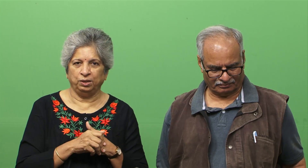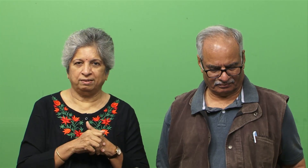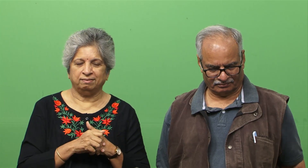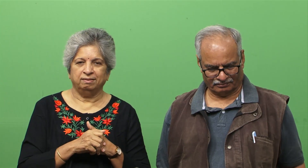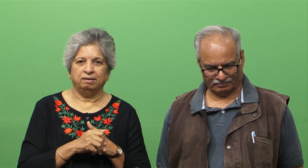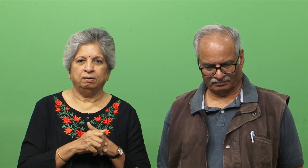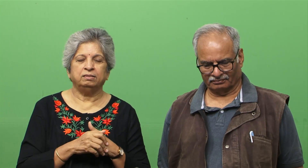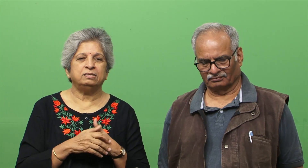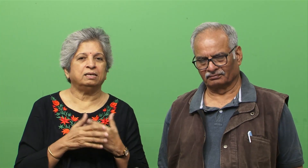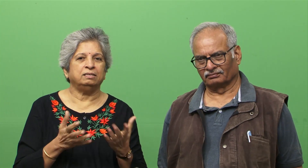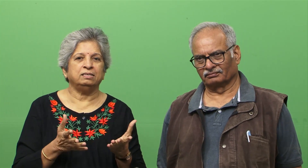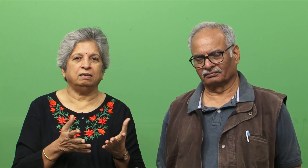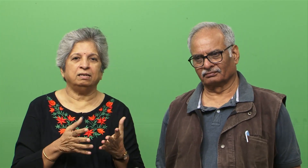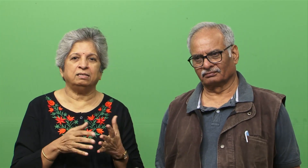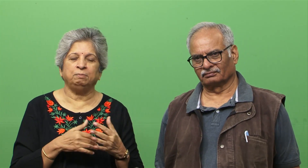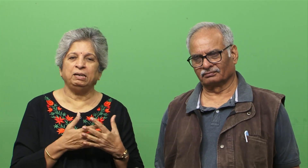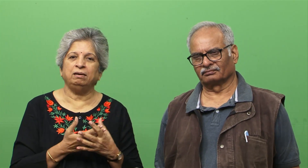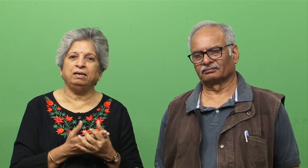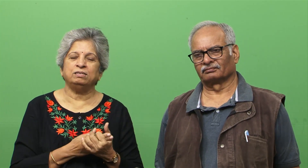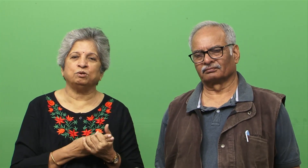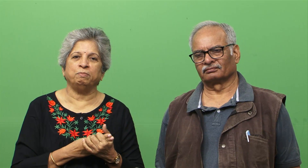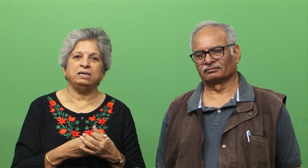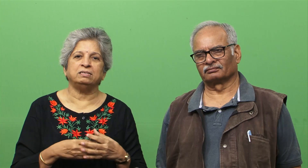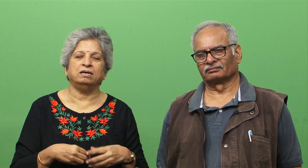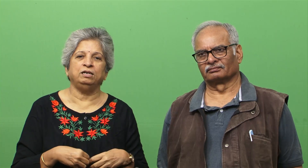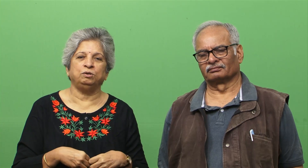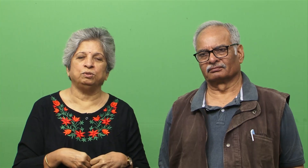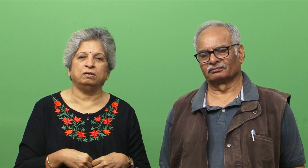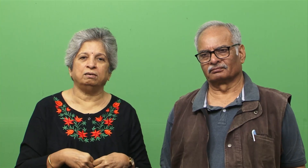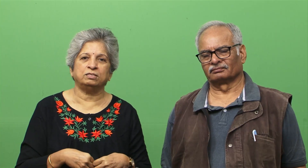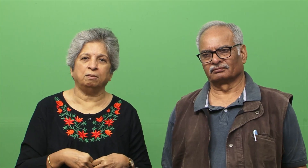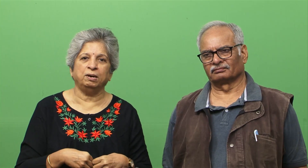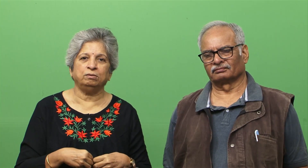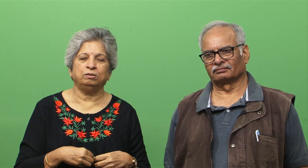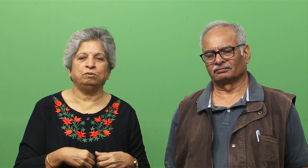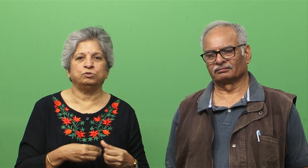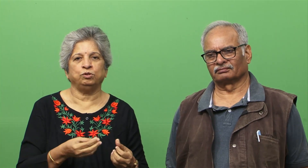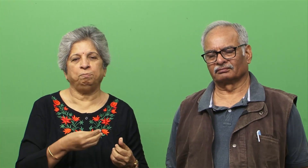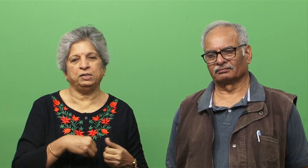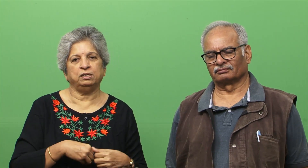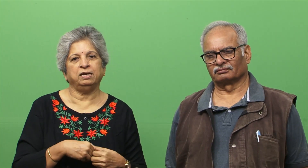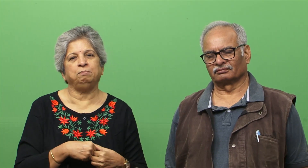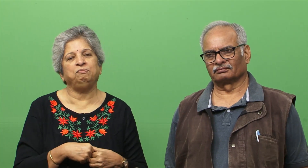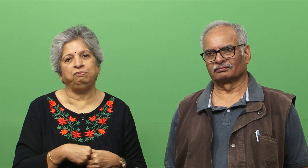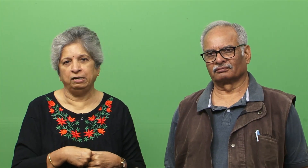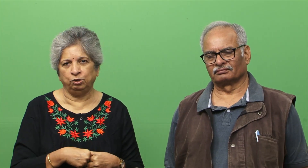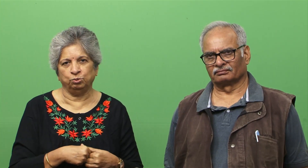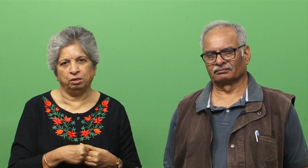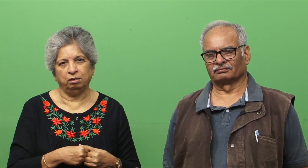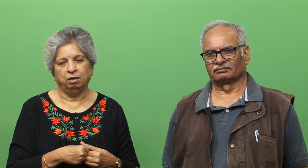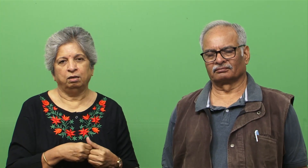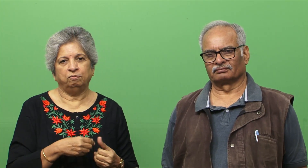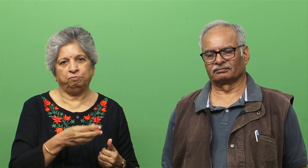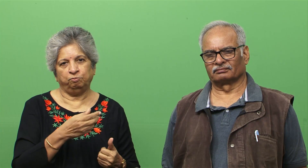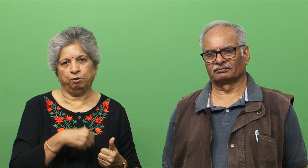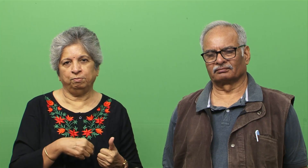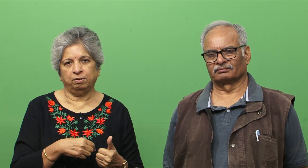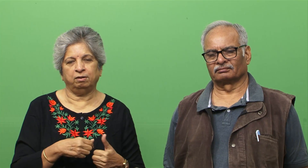it this this uh similarly sto is done into the stomach so that patient can be fit to the from